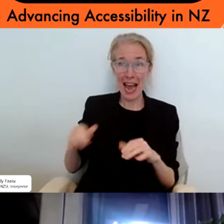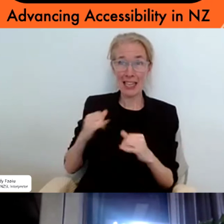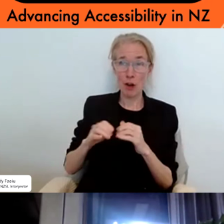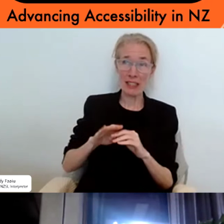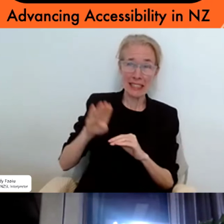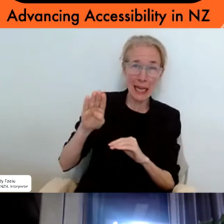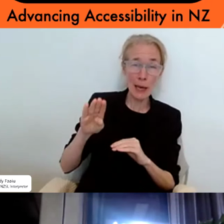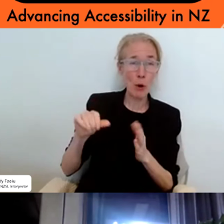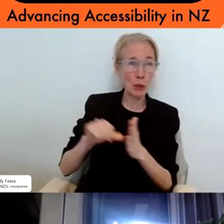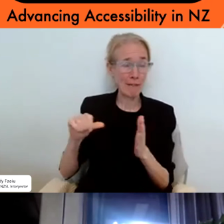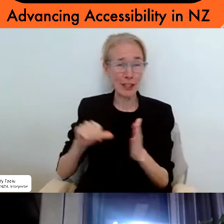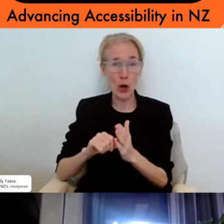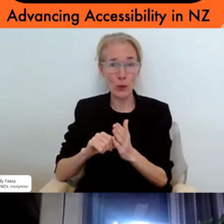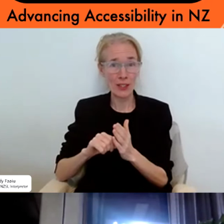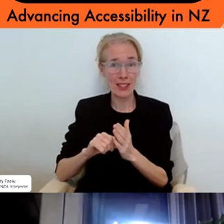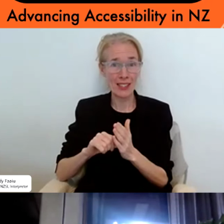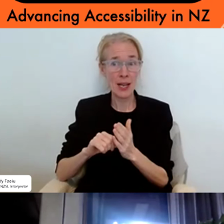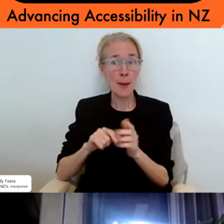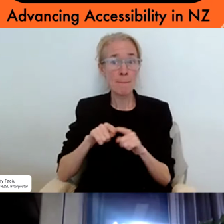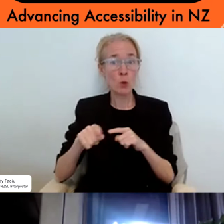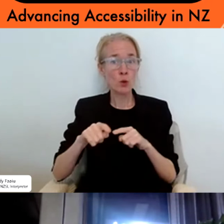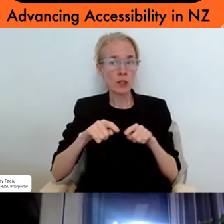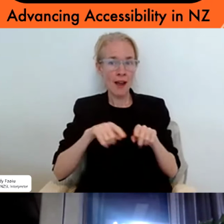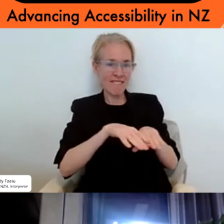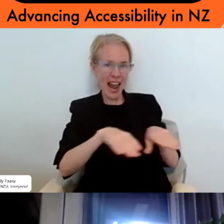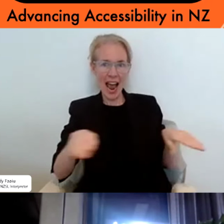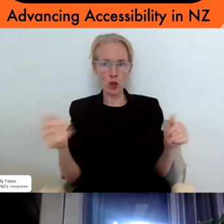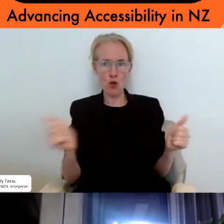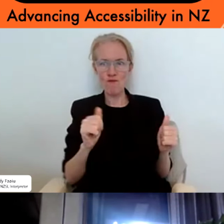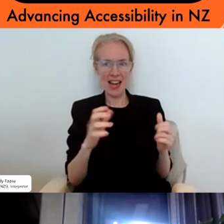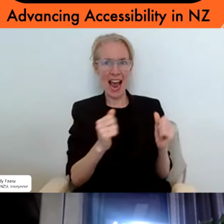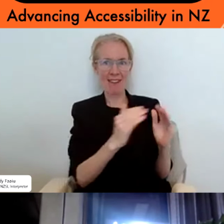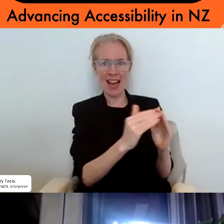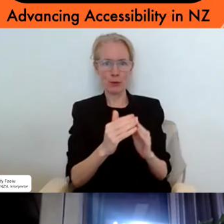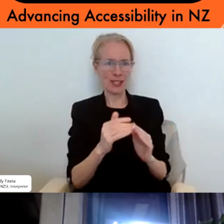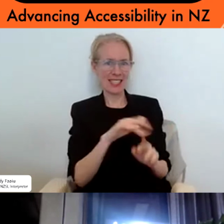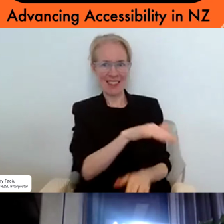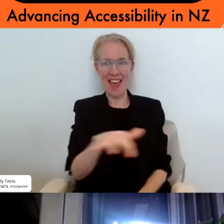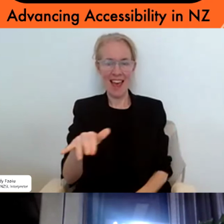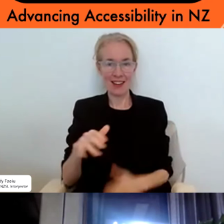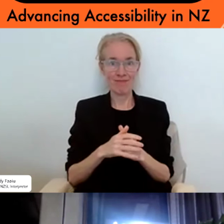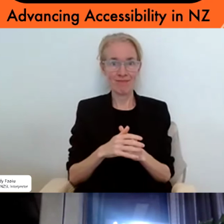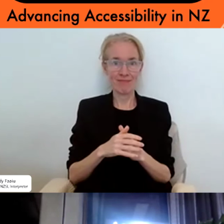online. But I think it really comes down to having the brave conversations.